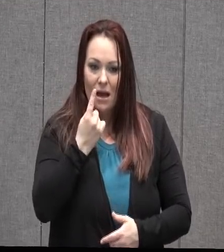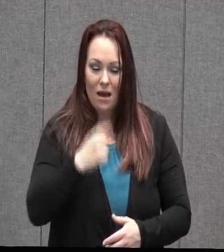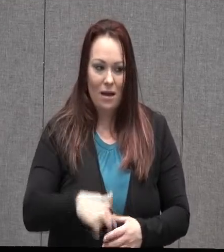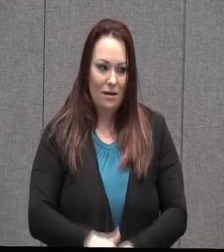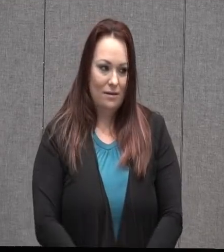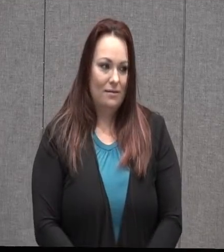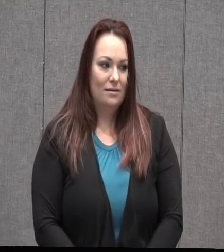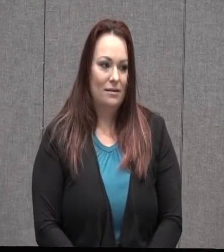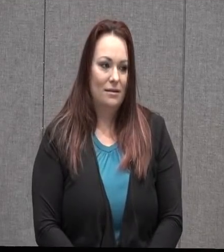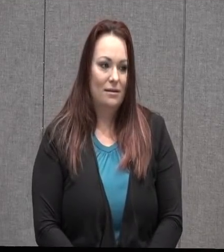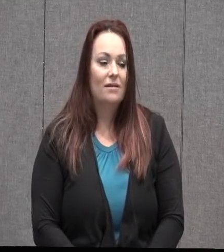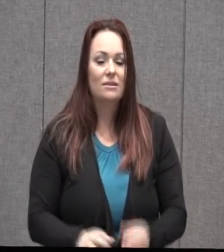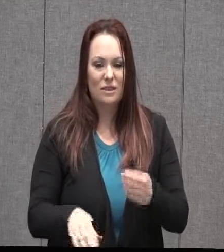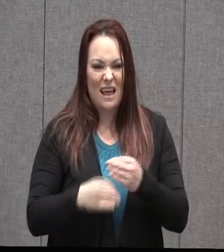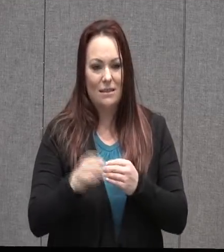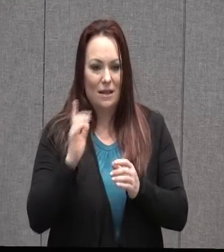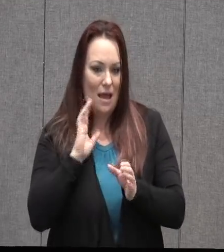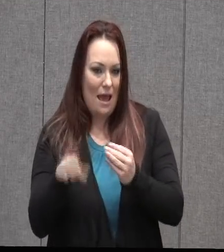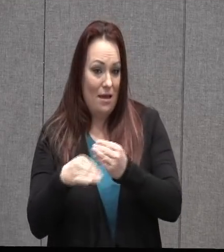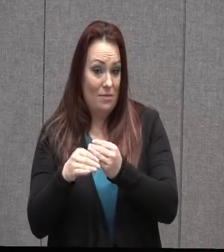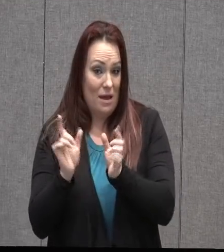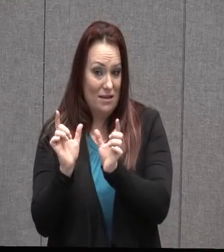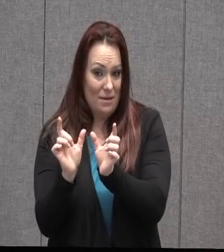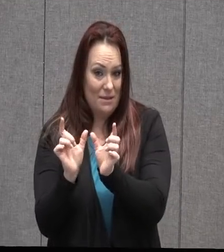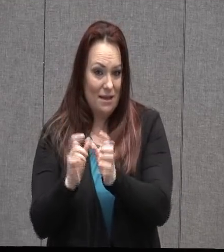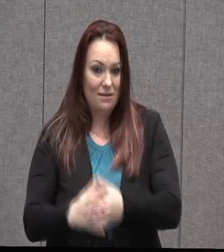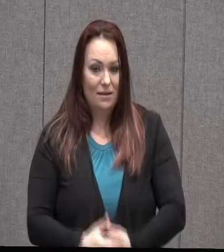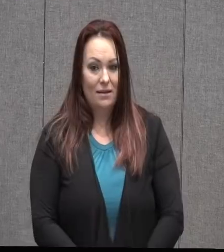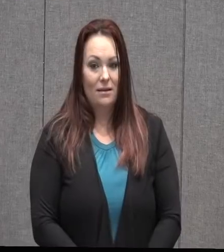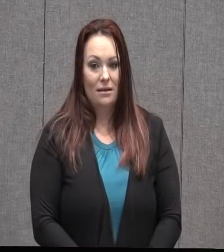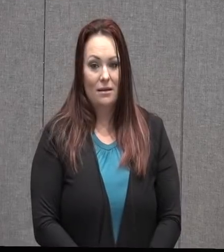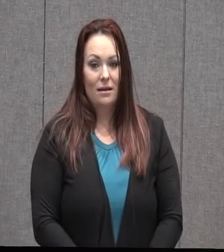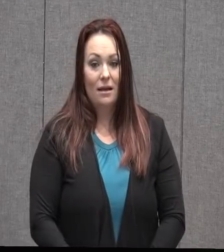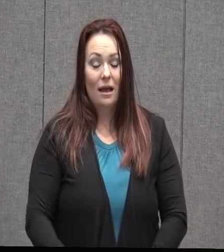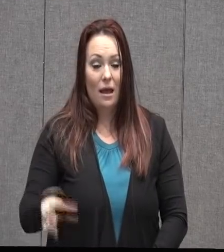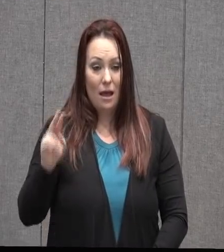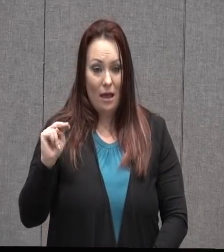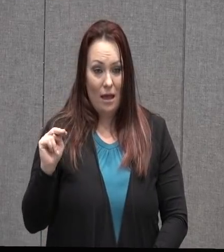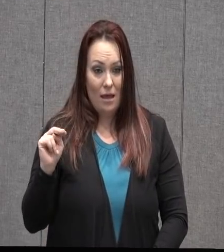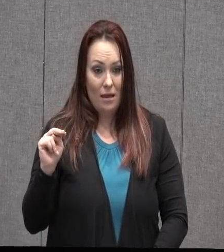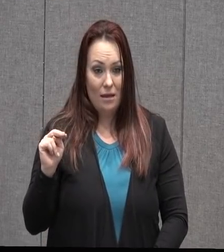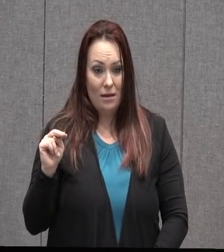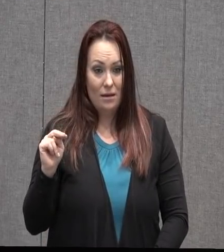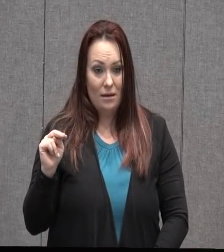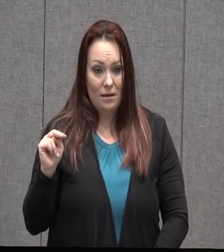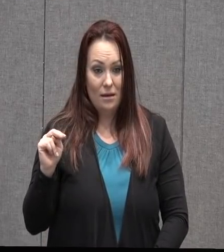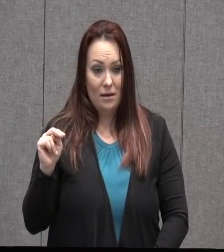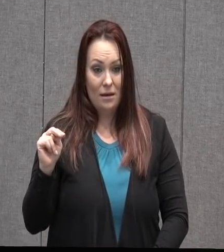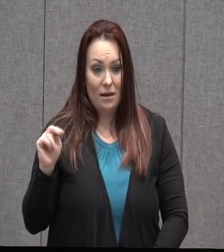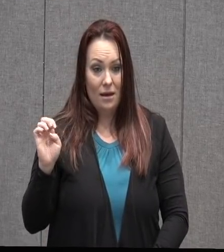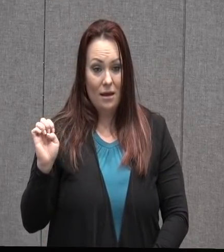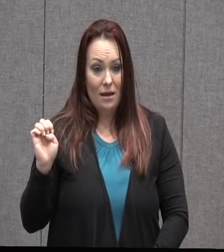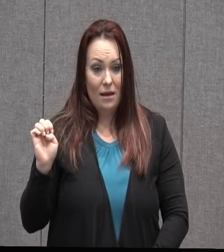So I'll add it to the ending side of our chart. N-E-X-T.